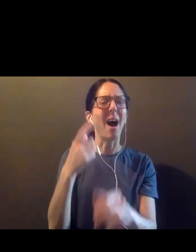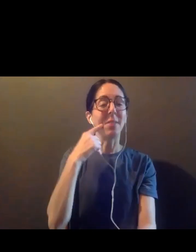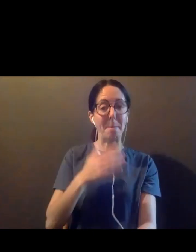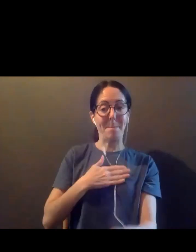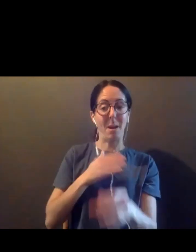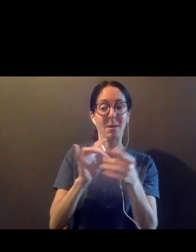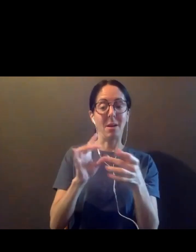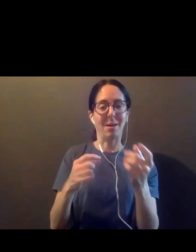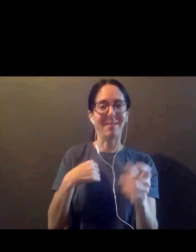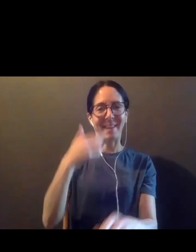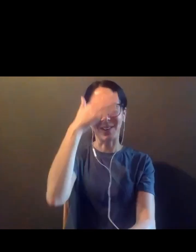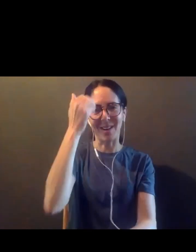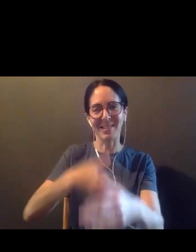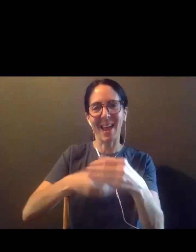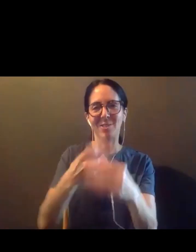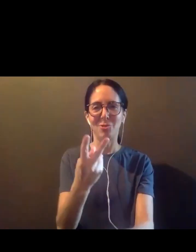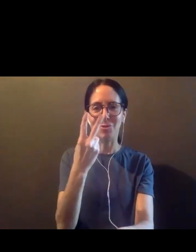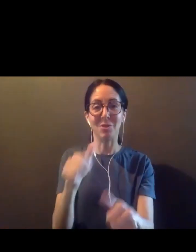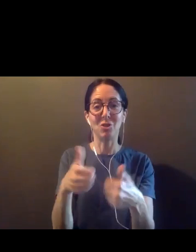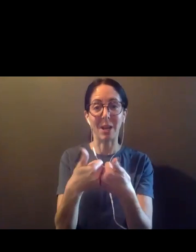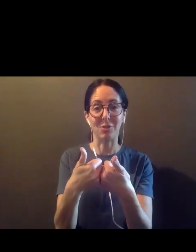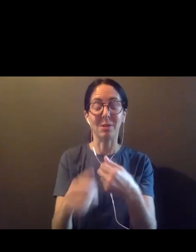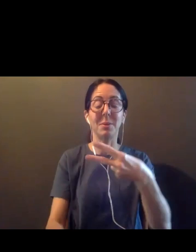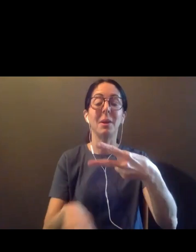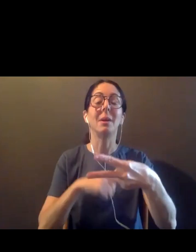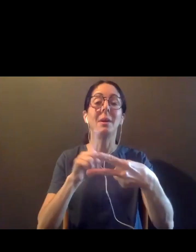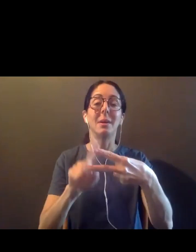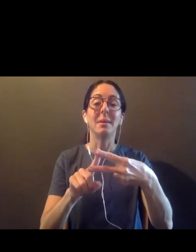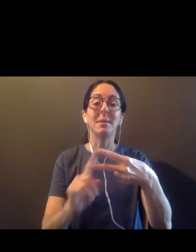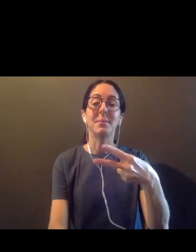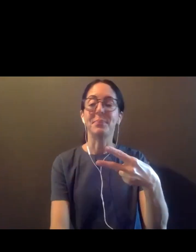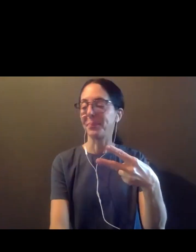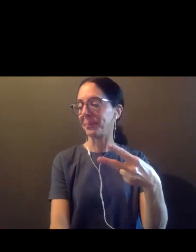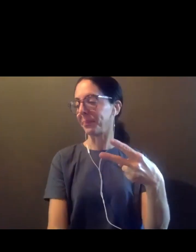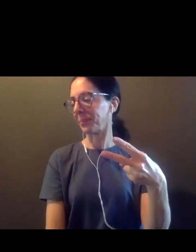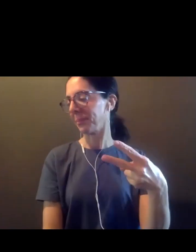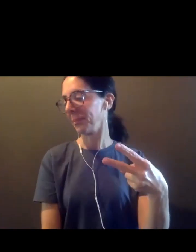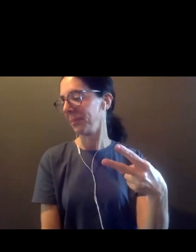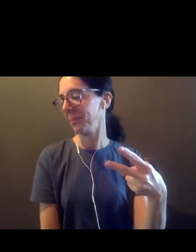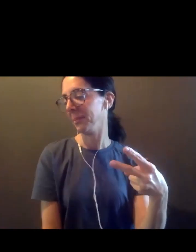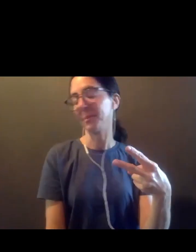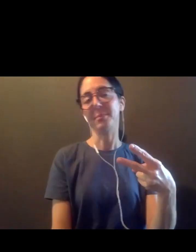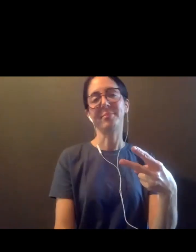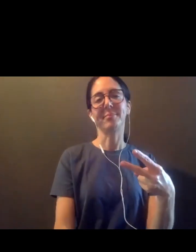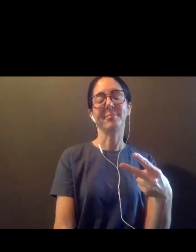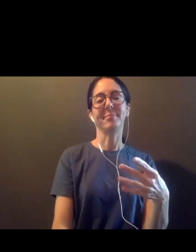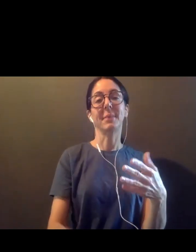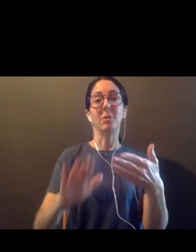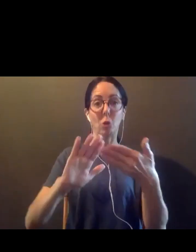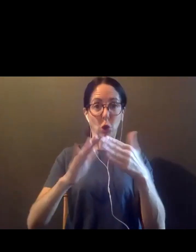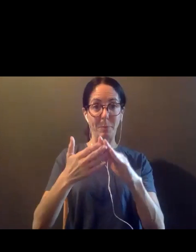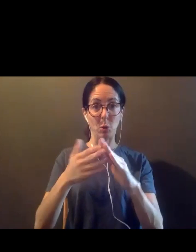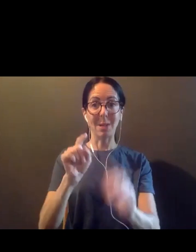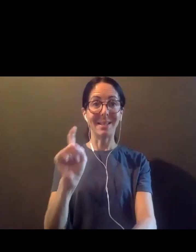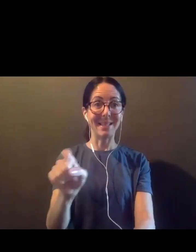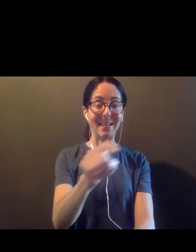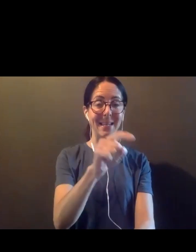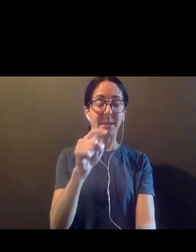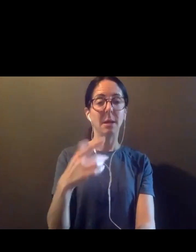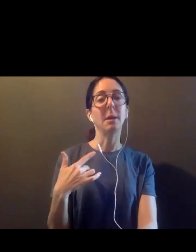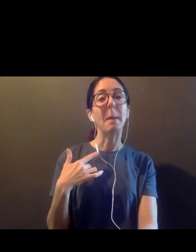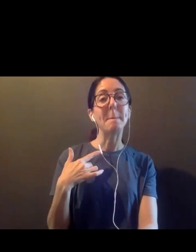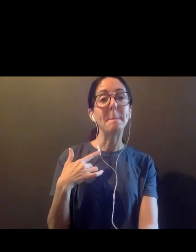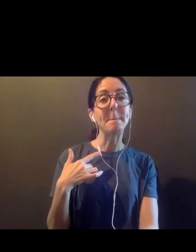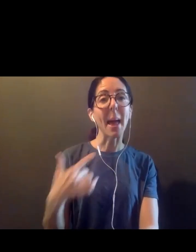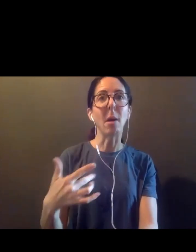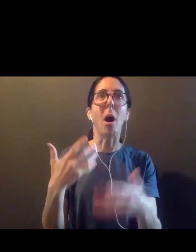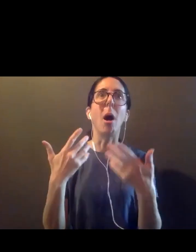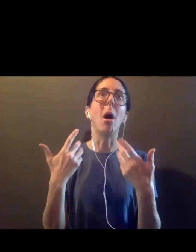We are dealing with the communities in community-based research that is overly researched and sometimes